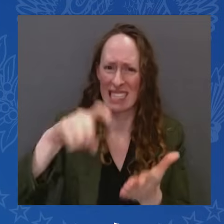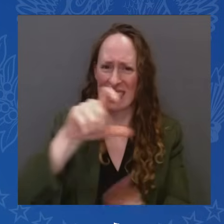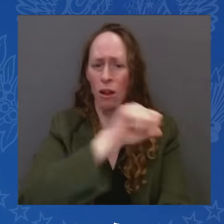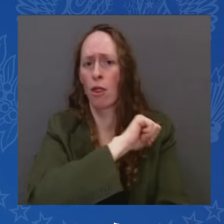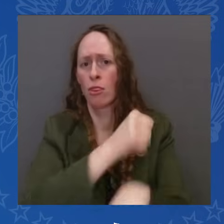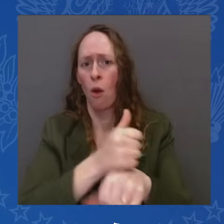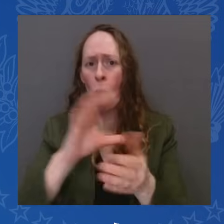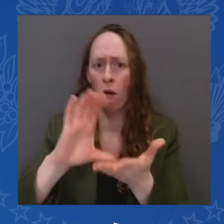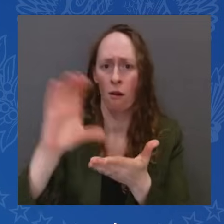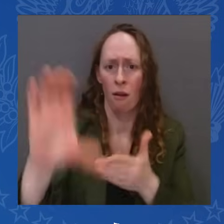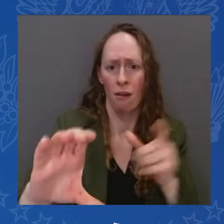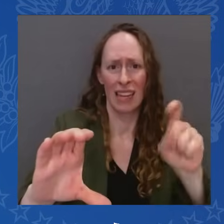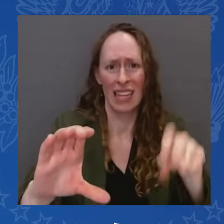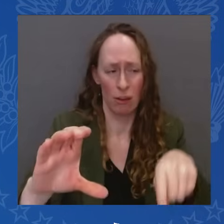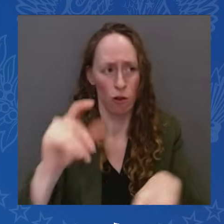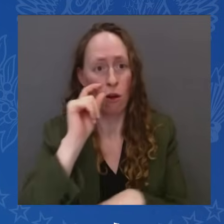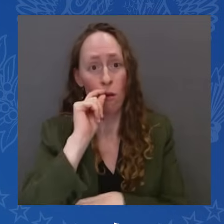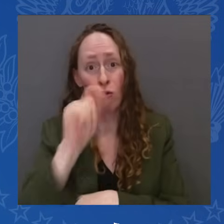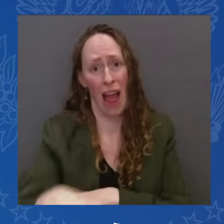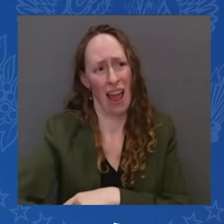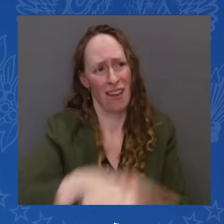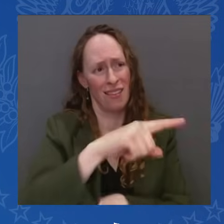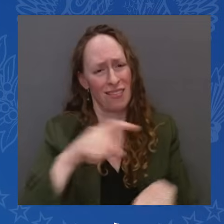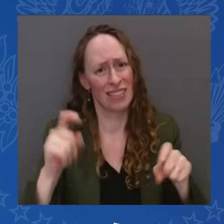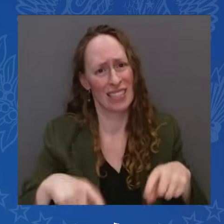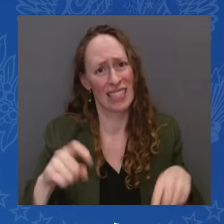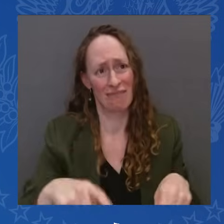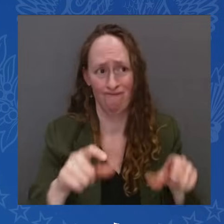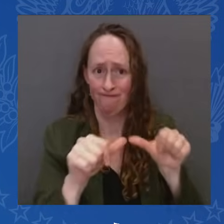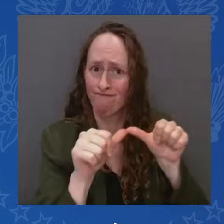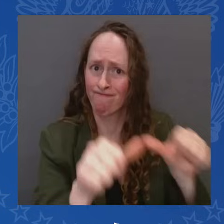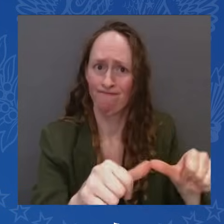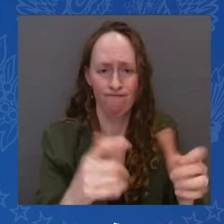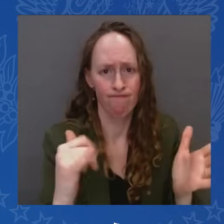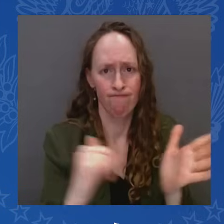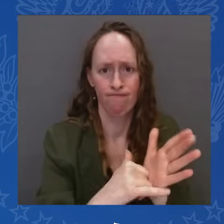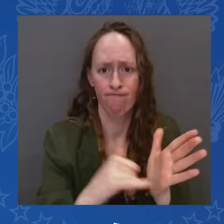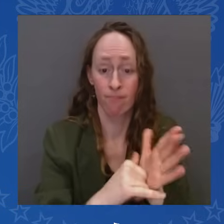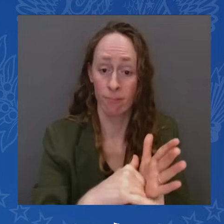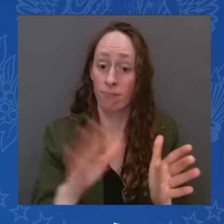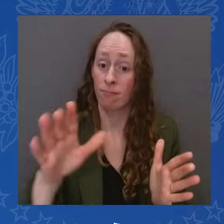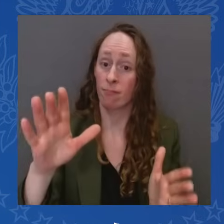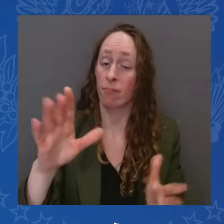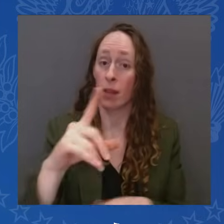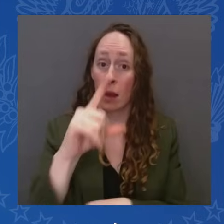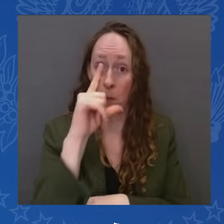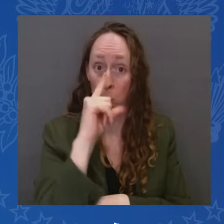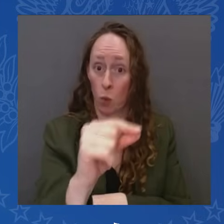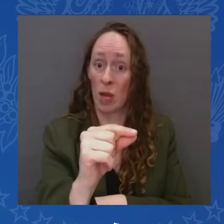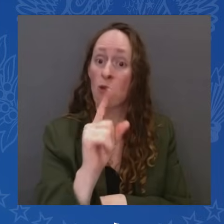failing to deliver for Ukraine. We must, we must, we must prove him wrong.